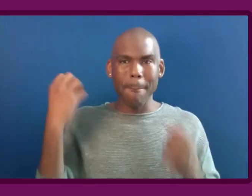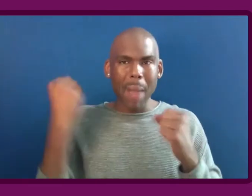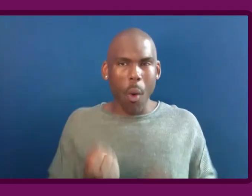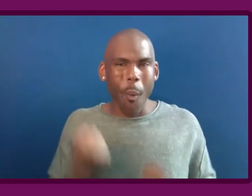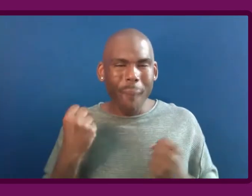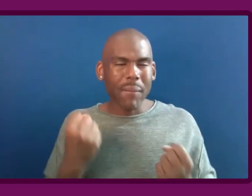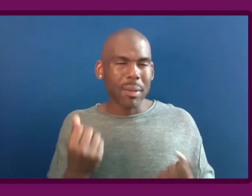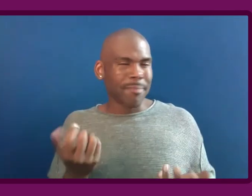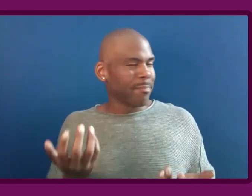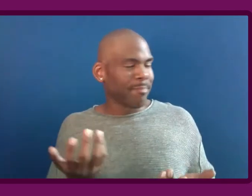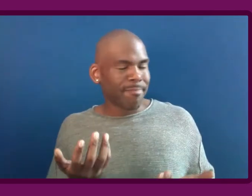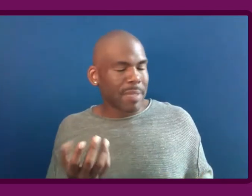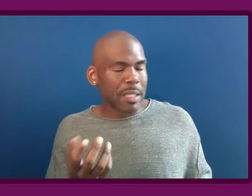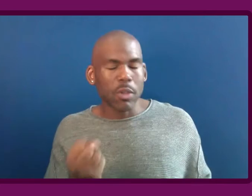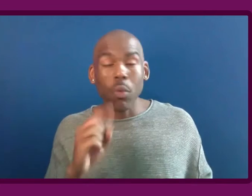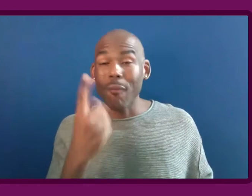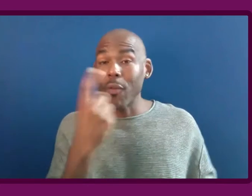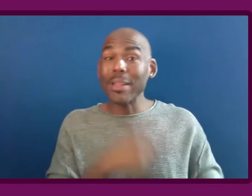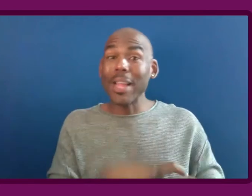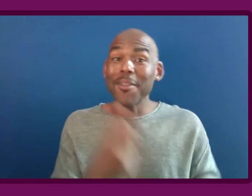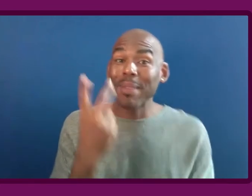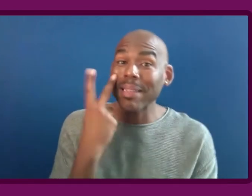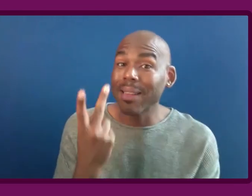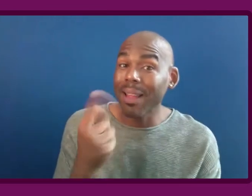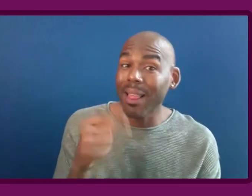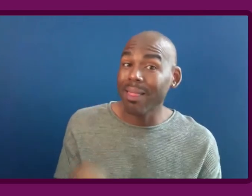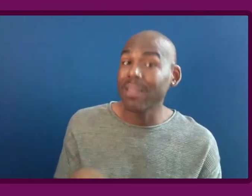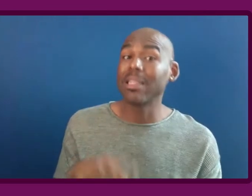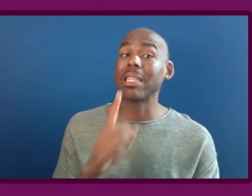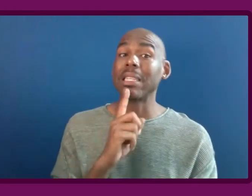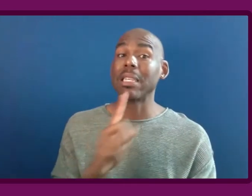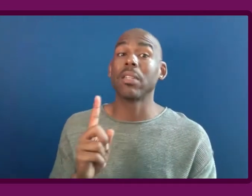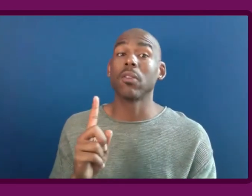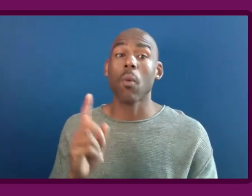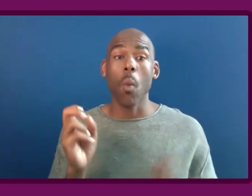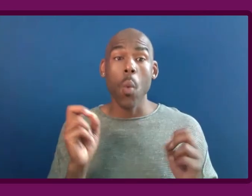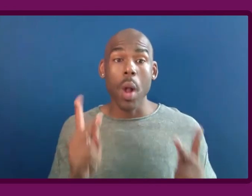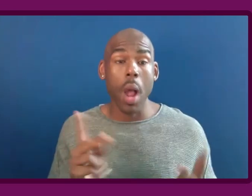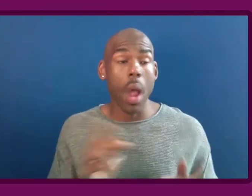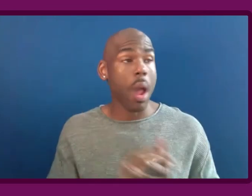would not deserve to ... The first time that we're seeing this, it's just like, "Okay,